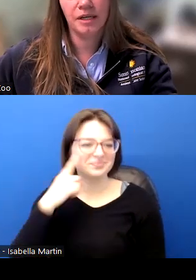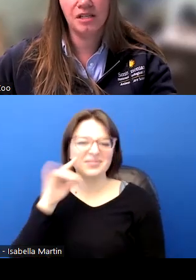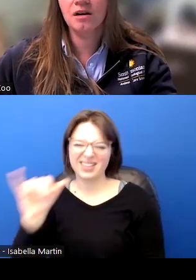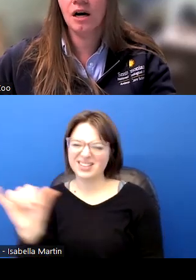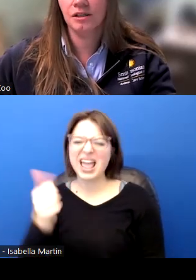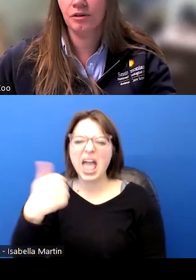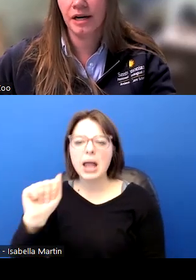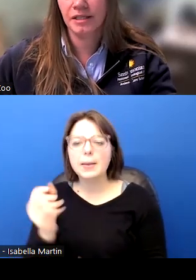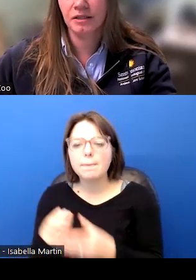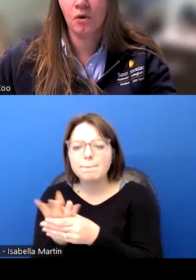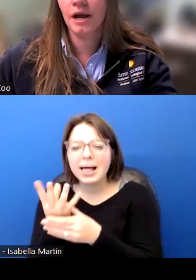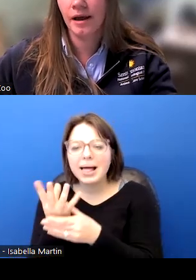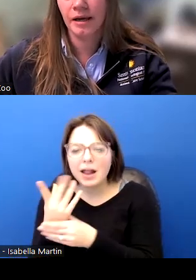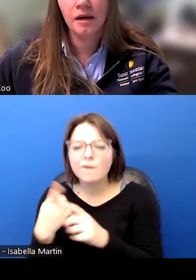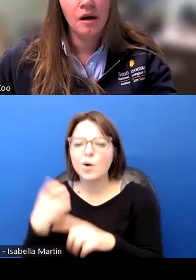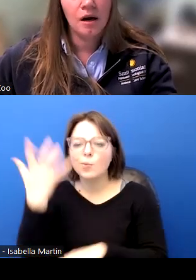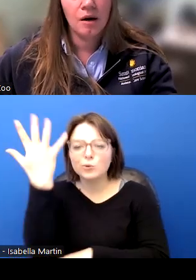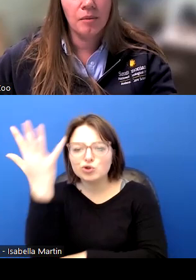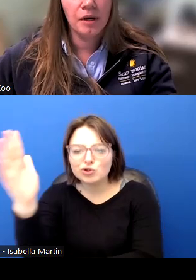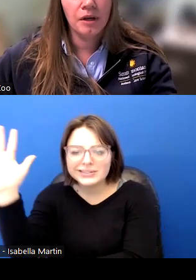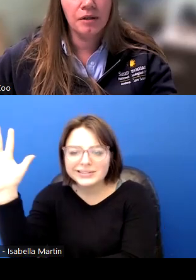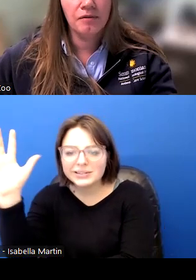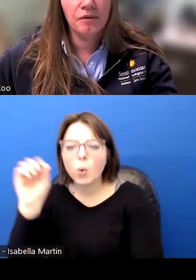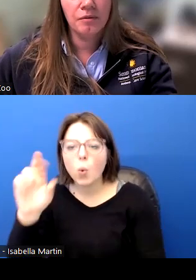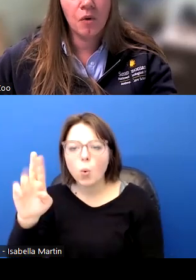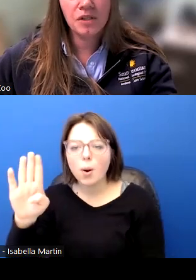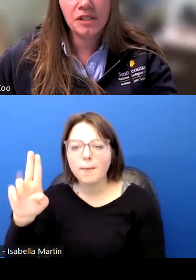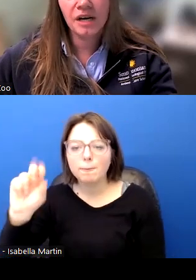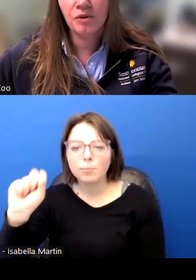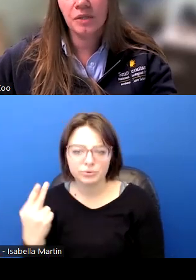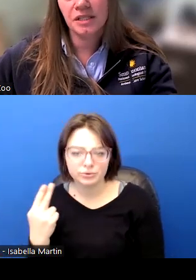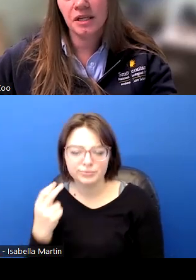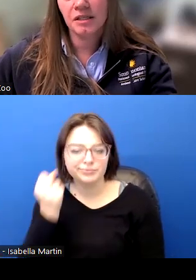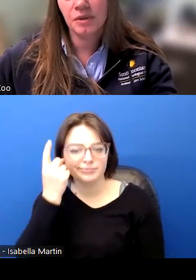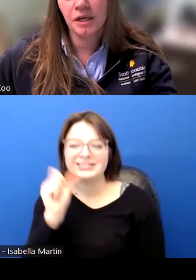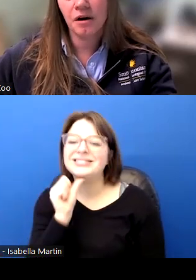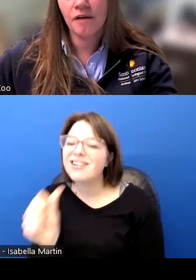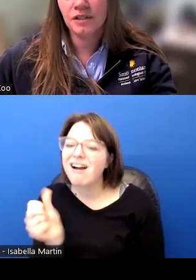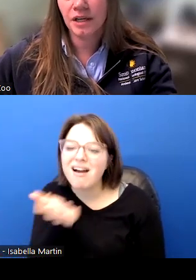That's not a grass or a hay and most of the time you'd be seeing this being offered to the